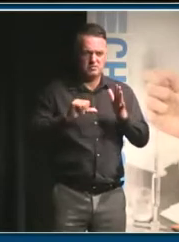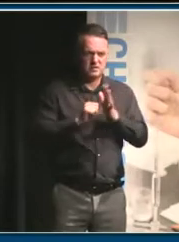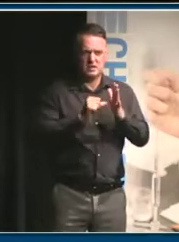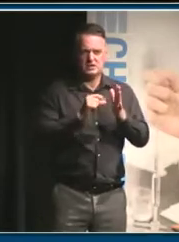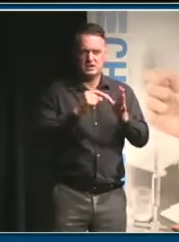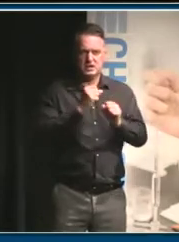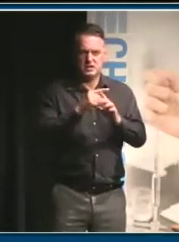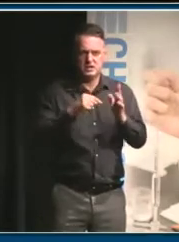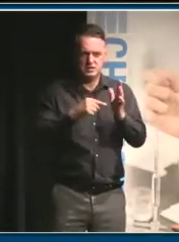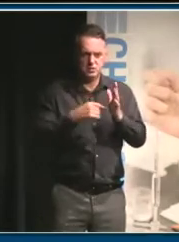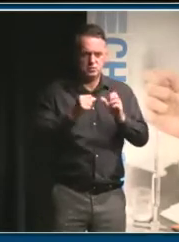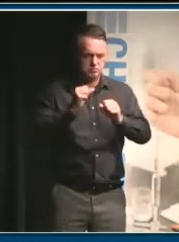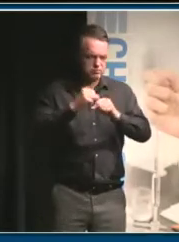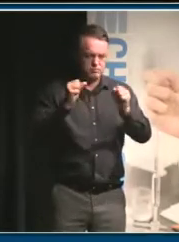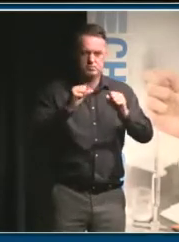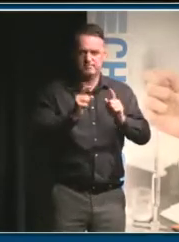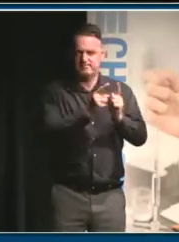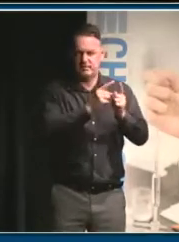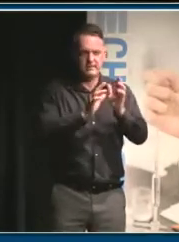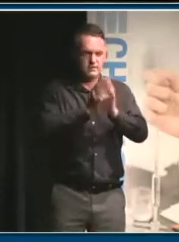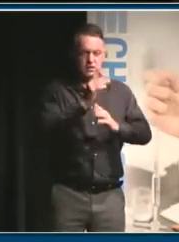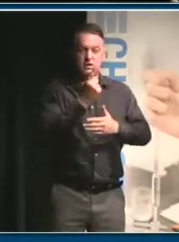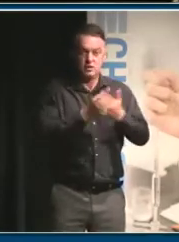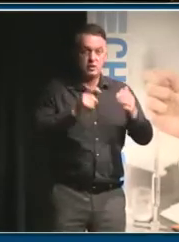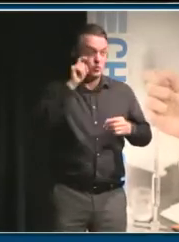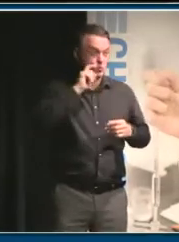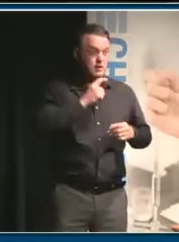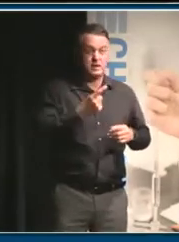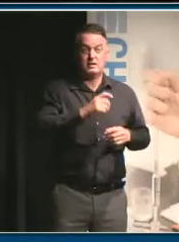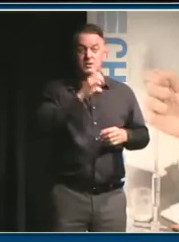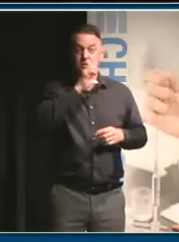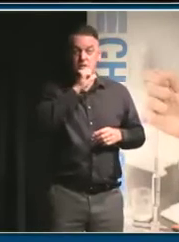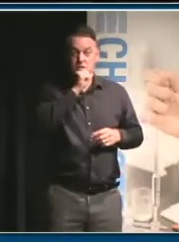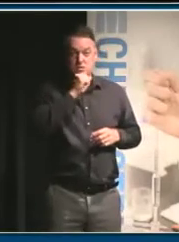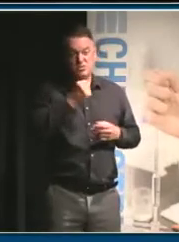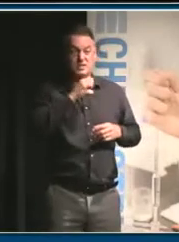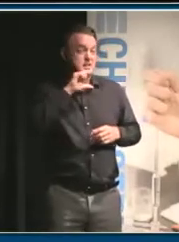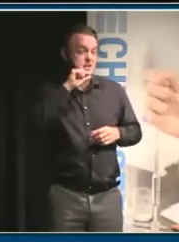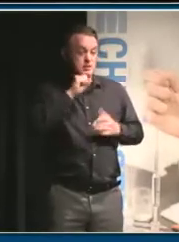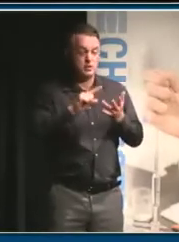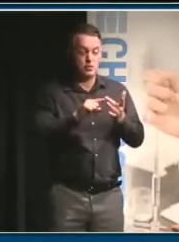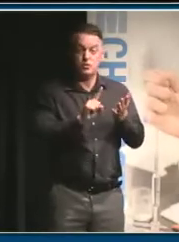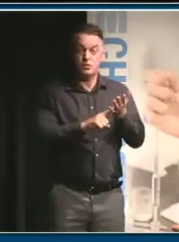explosive kerosene reagents but using water and limonene, lemon oil we can recover 100 of